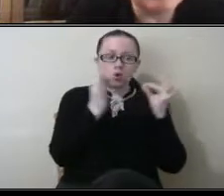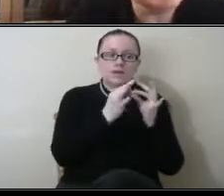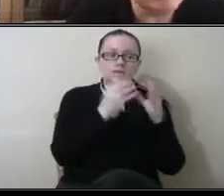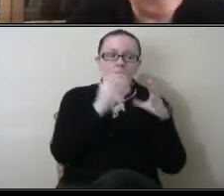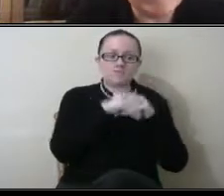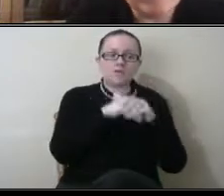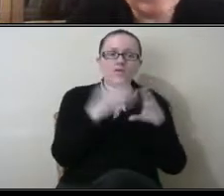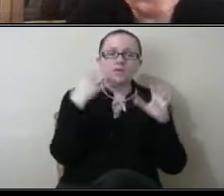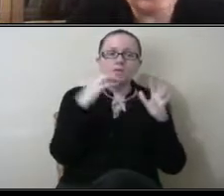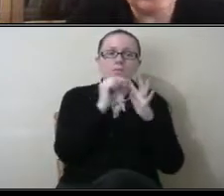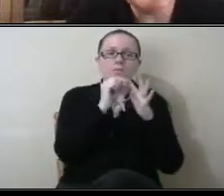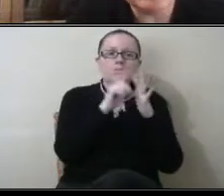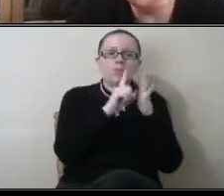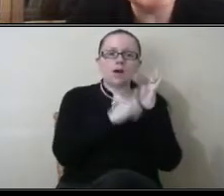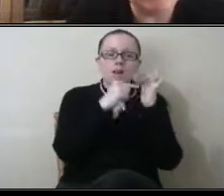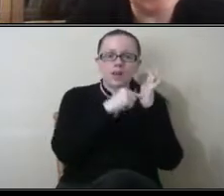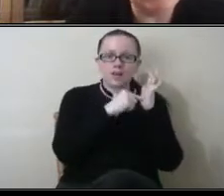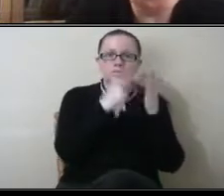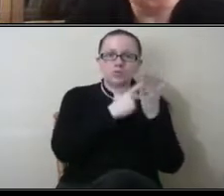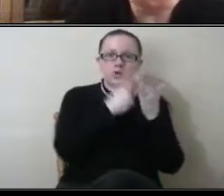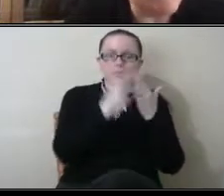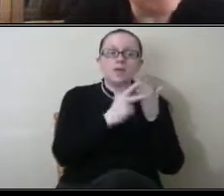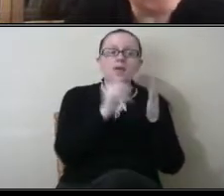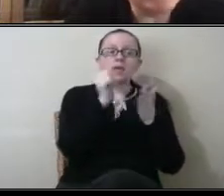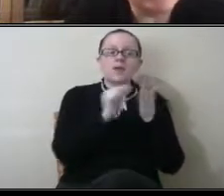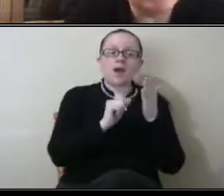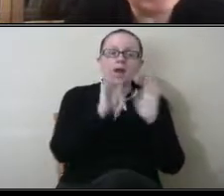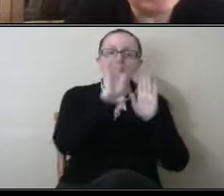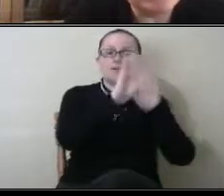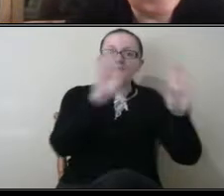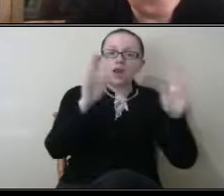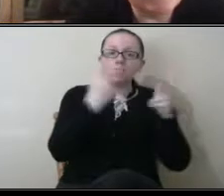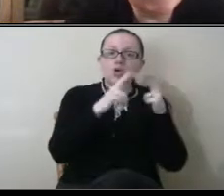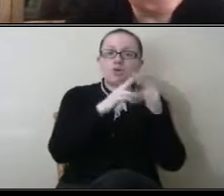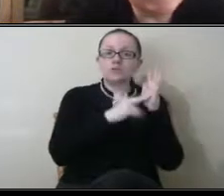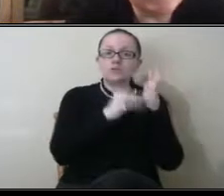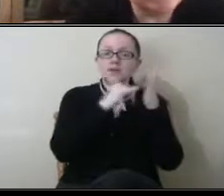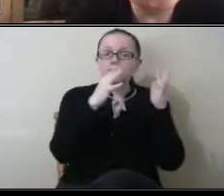such as the art gallery of new south wales and mca that aren't in our potential partner list